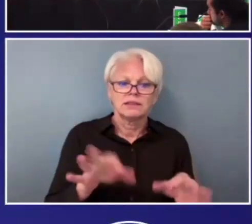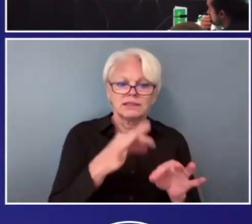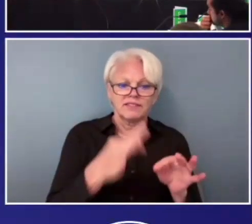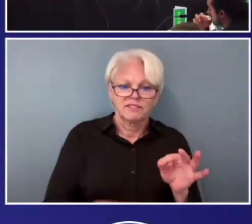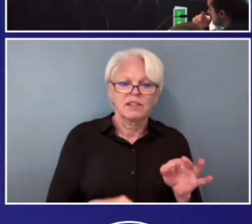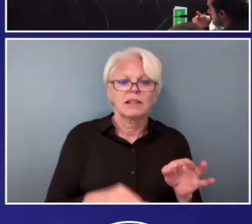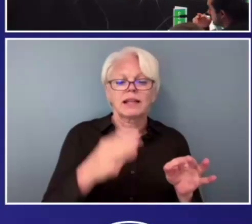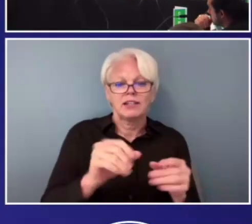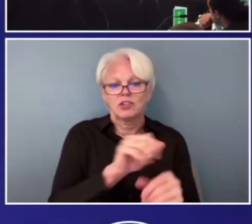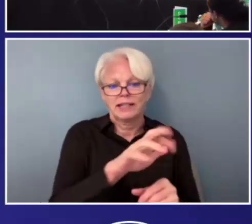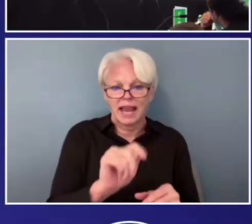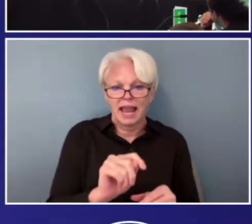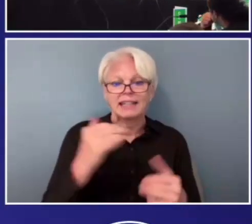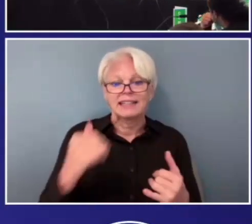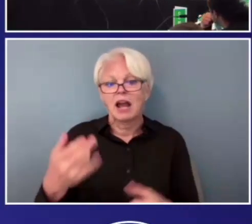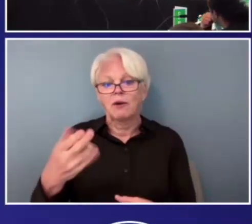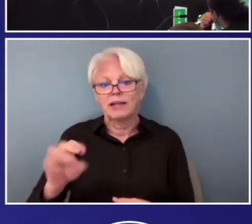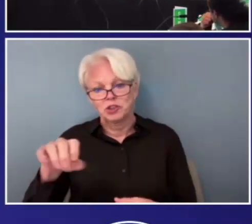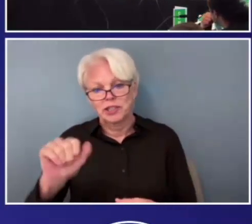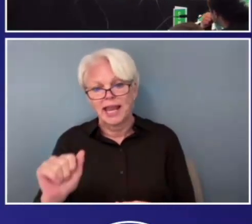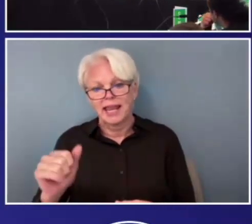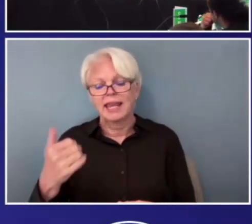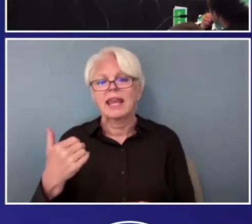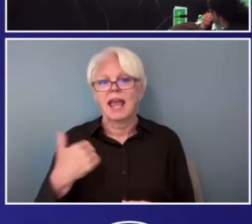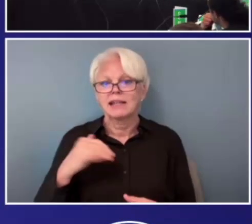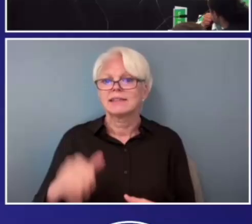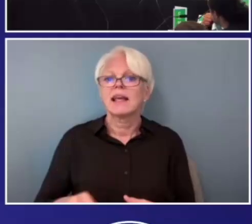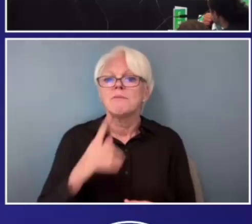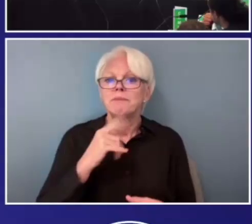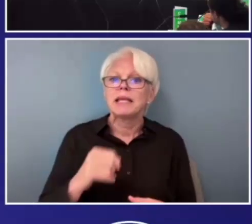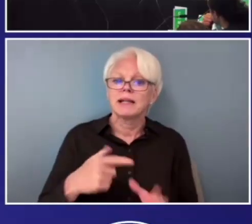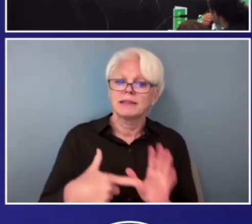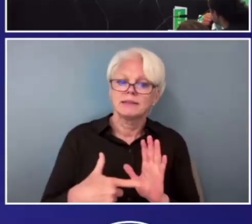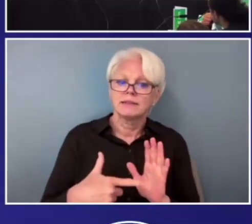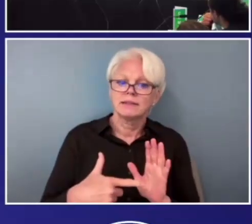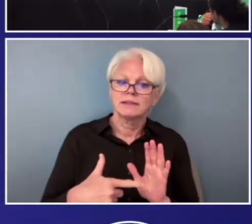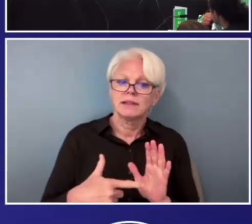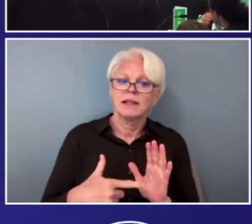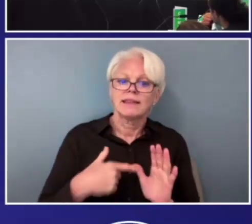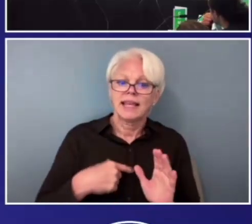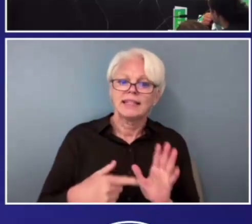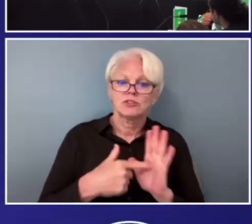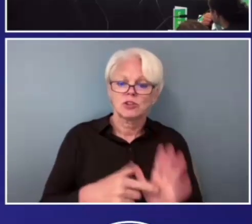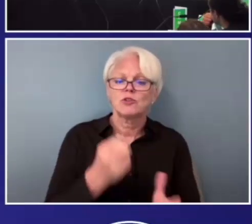to pull because they disclose the approval to consent. And it's in the statute.